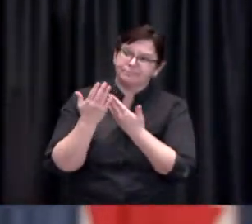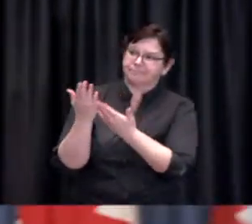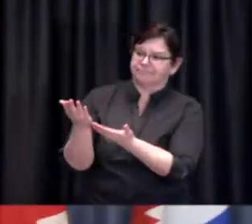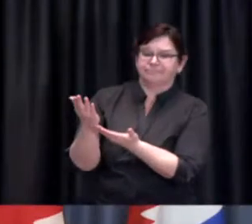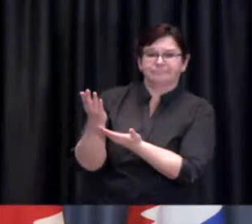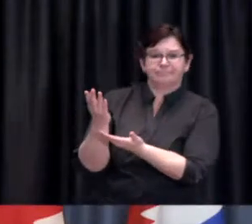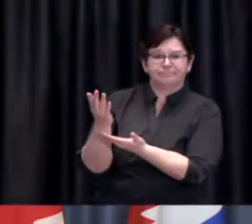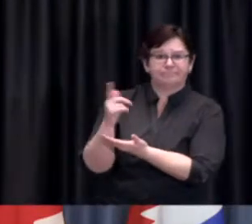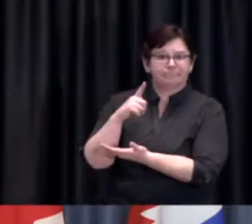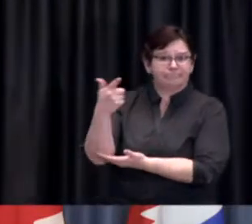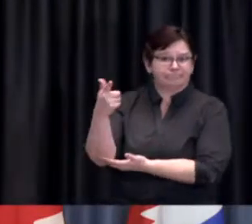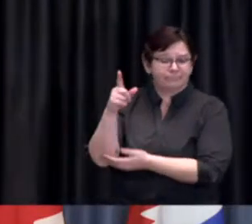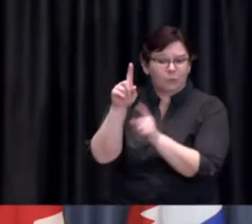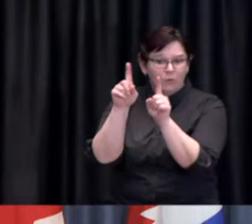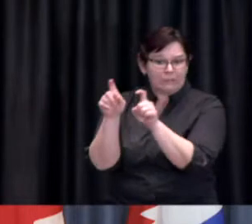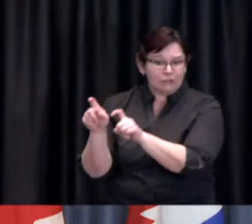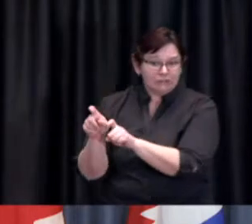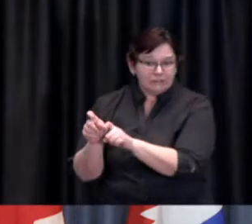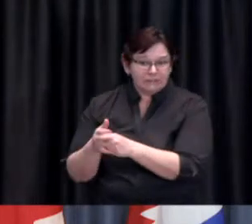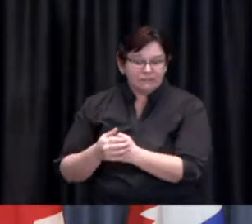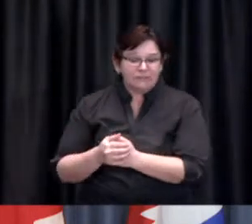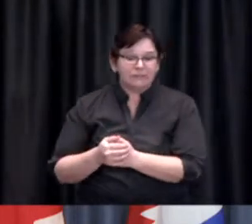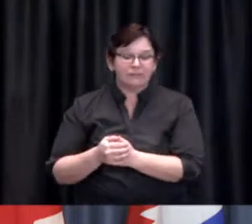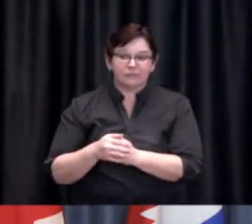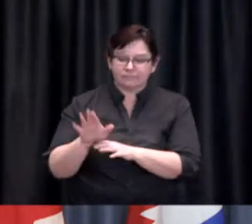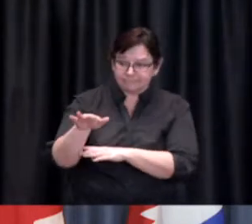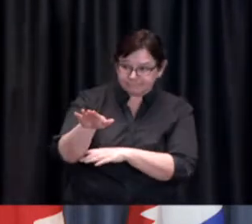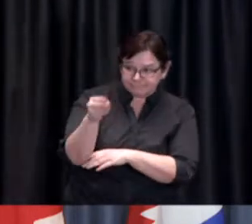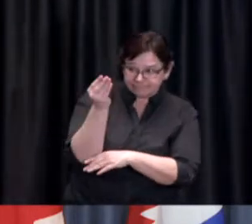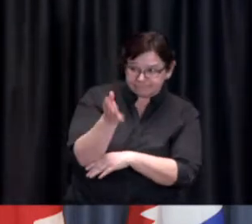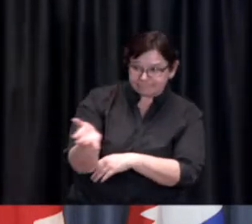Brad: Thank you Dr. de Villa just a reminder to please unmute yourselves before you ask your